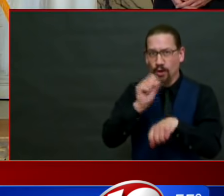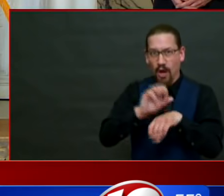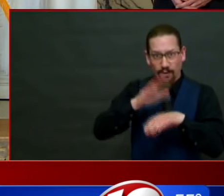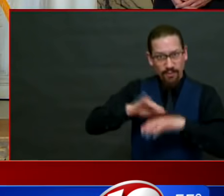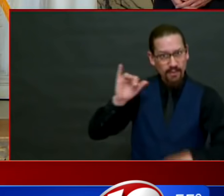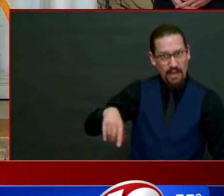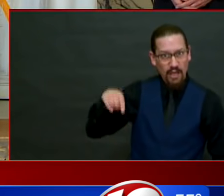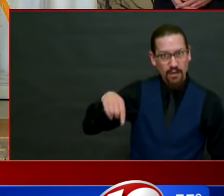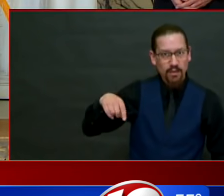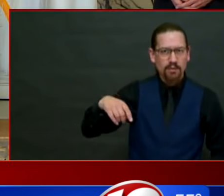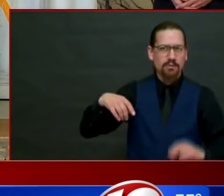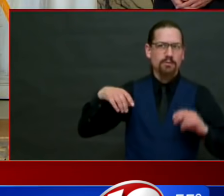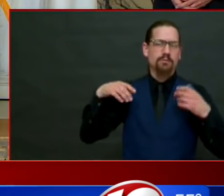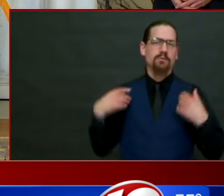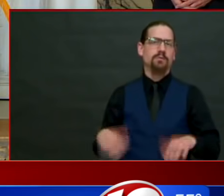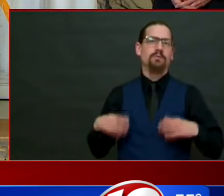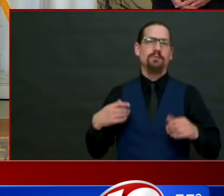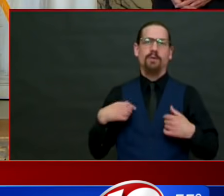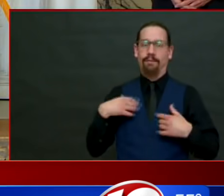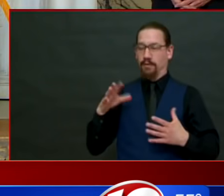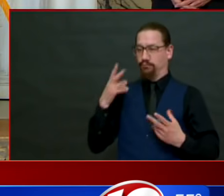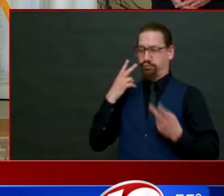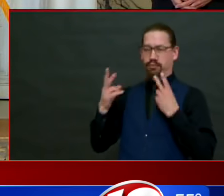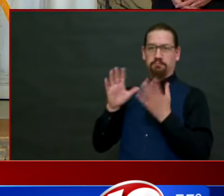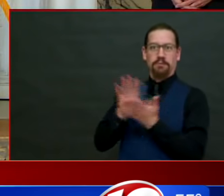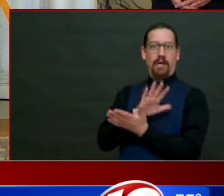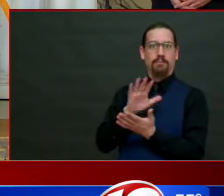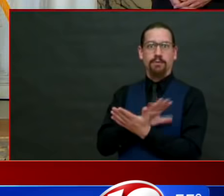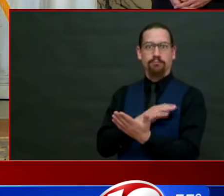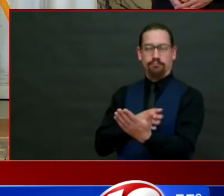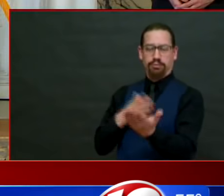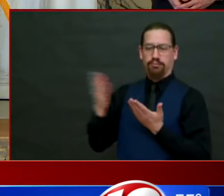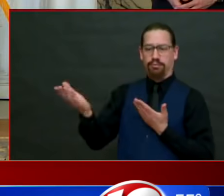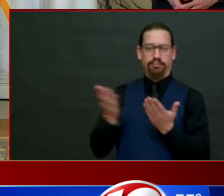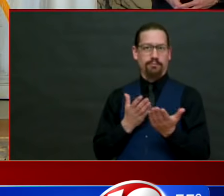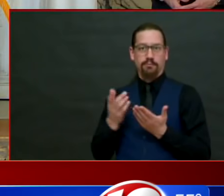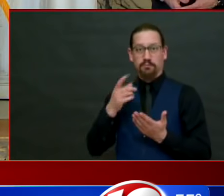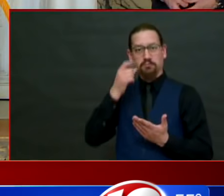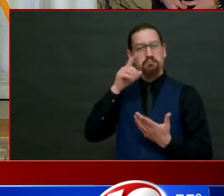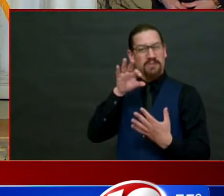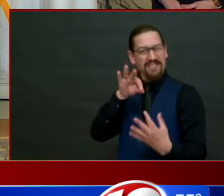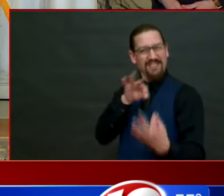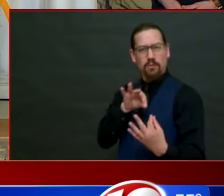I SAW A DEMO. IT'S NOT PERFECT. IT IS NOT EXACTLY WHERE WE WANT